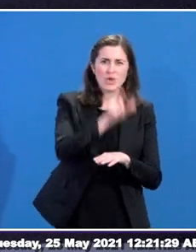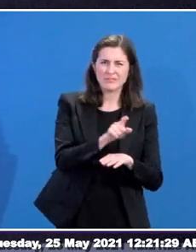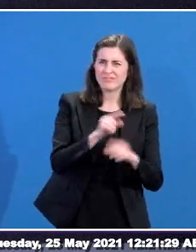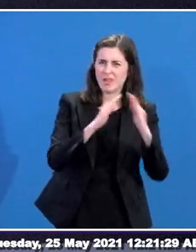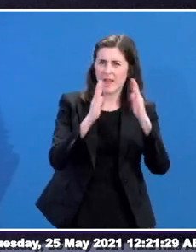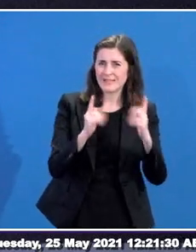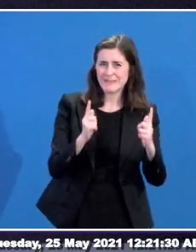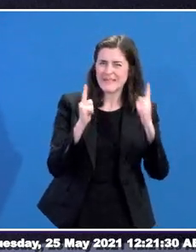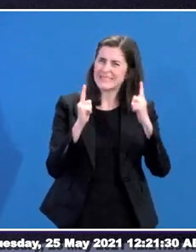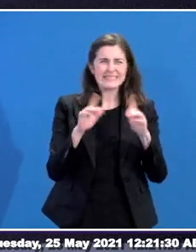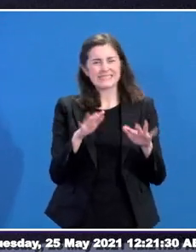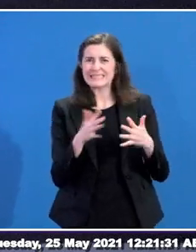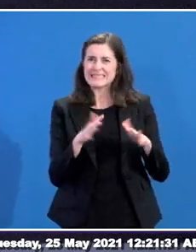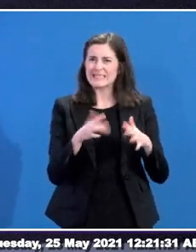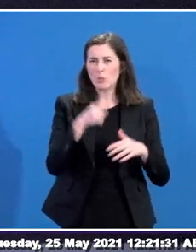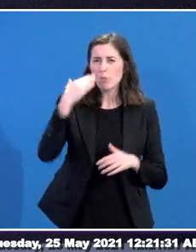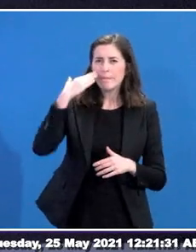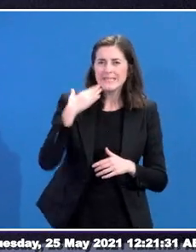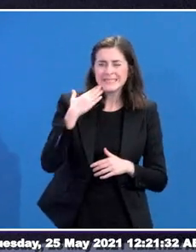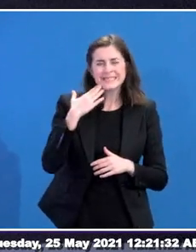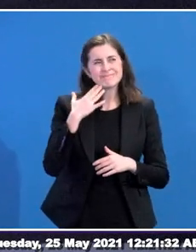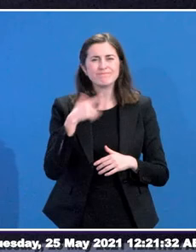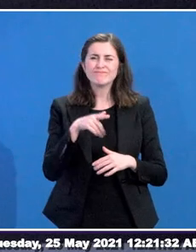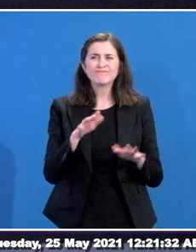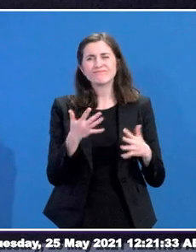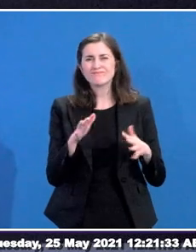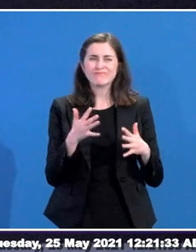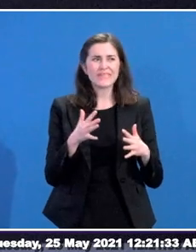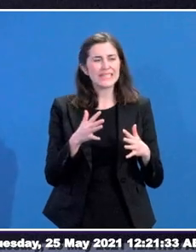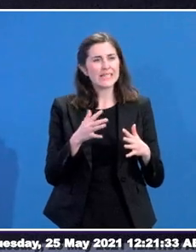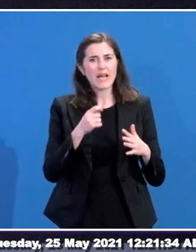didn't work out so well. She was a slight lady,